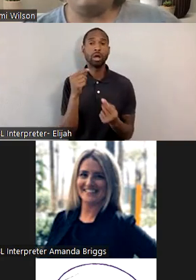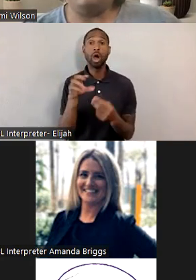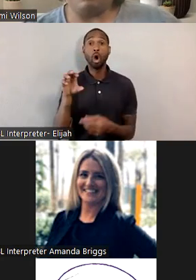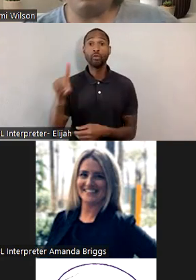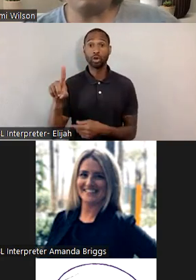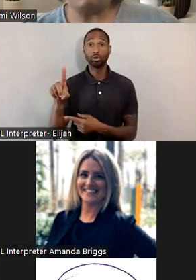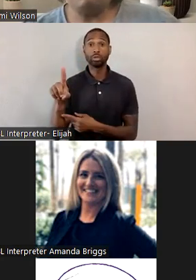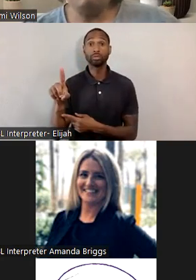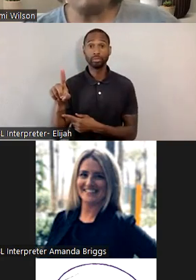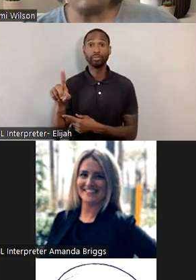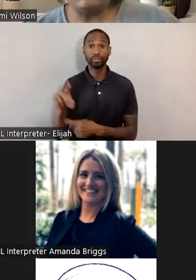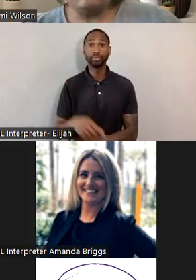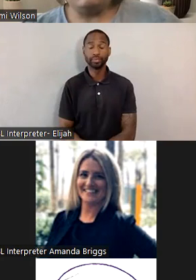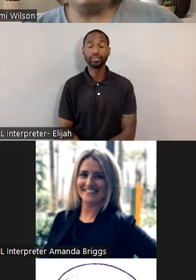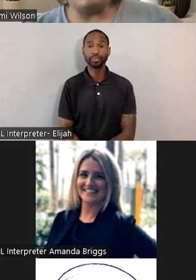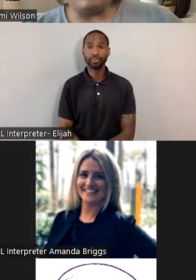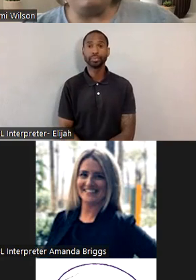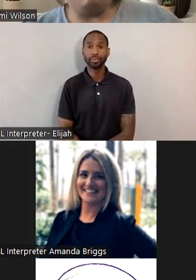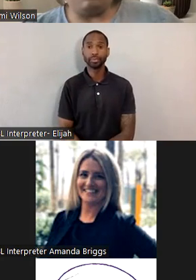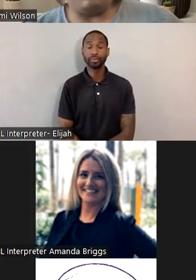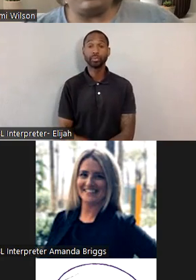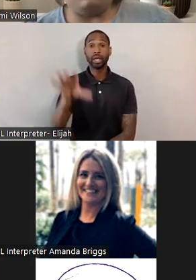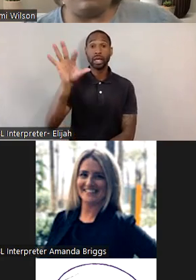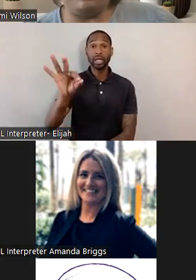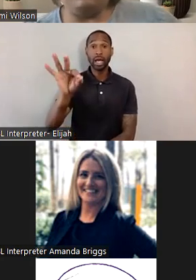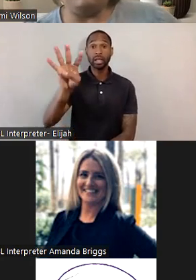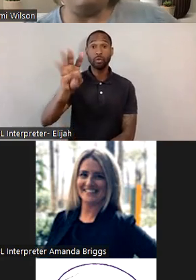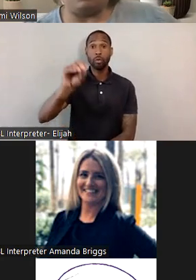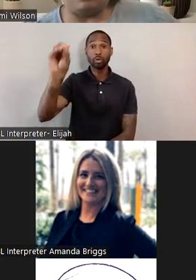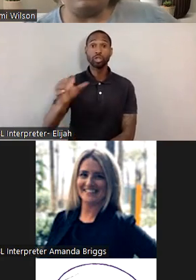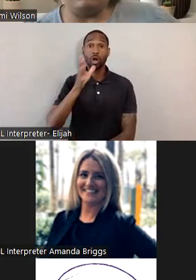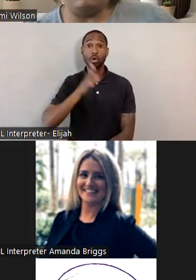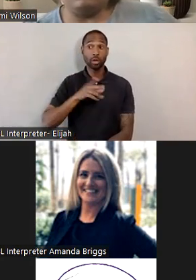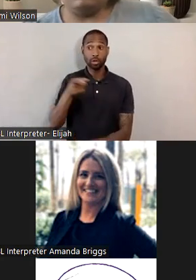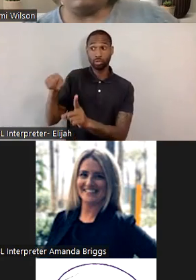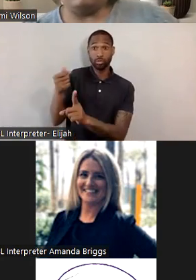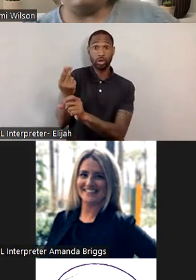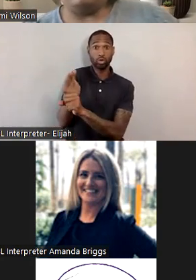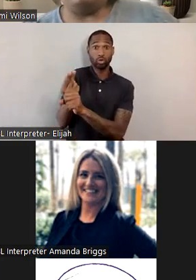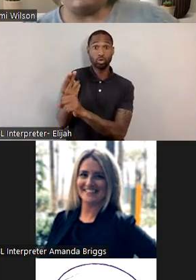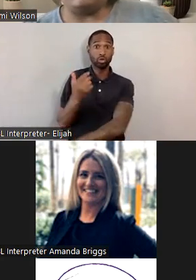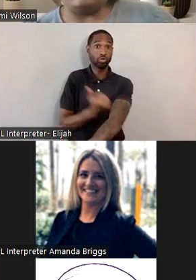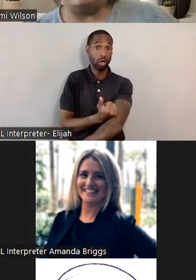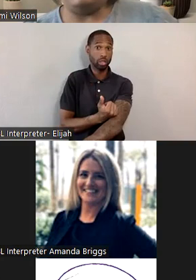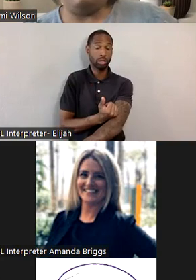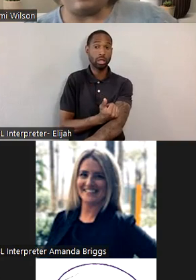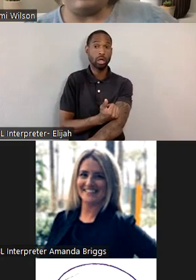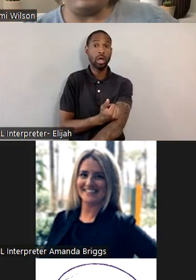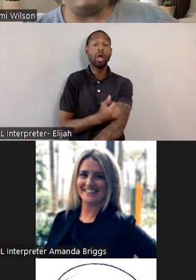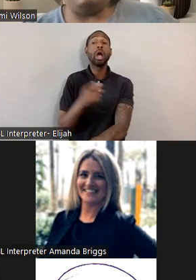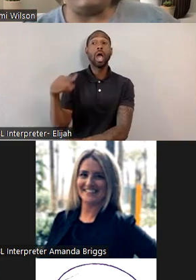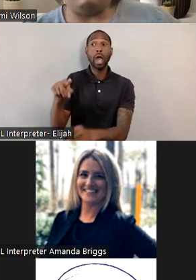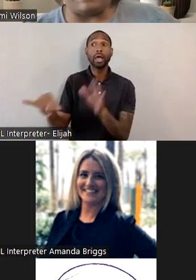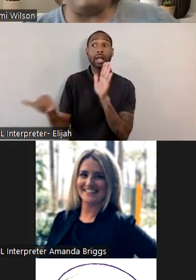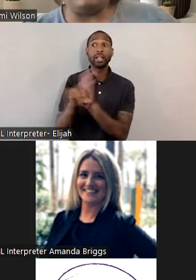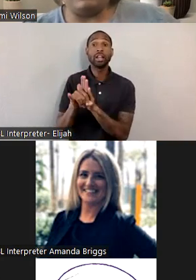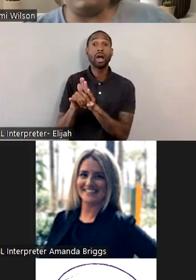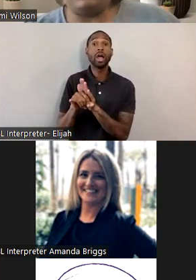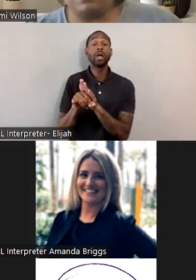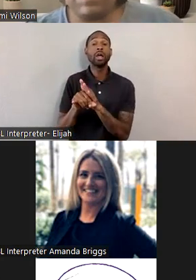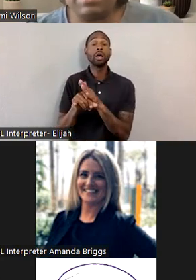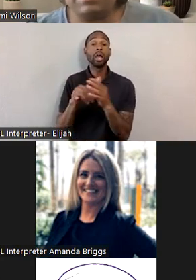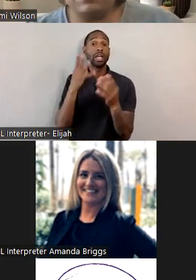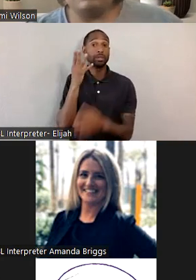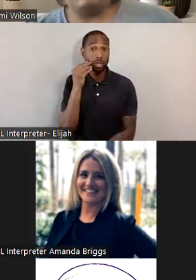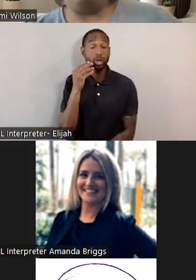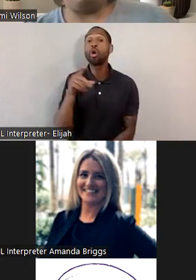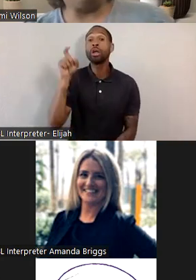94% of women who use drugs and identify needing domestic violence services have found